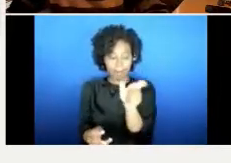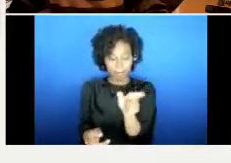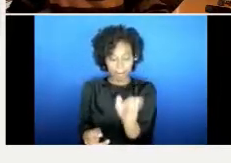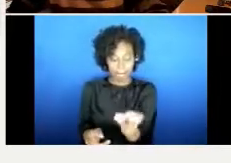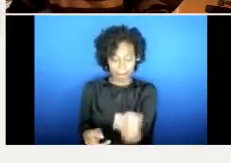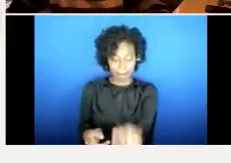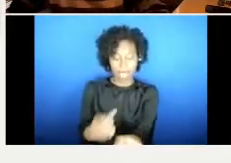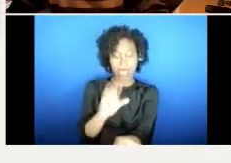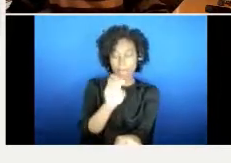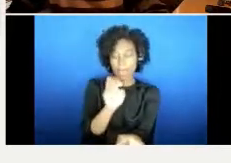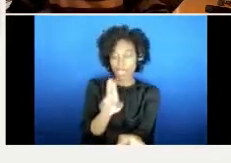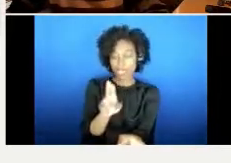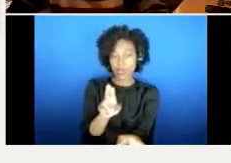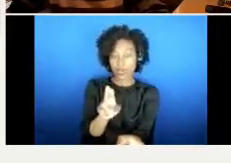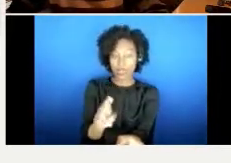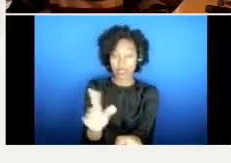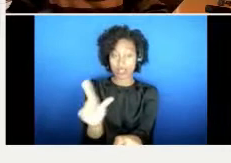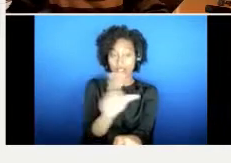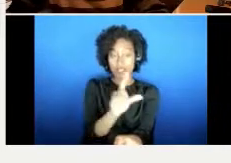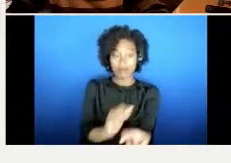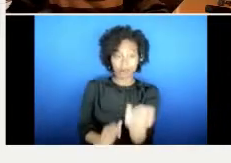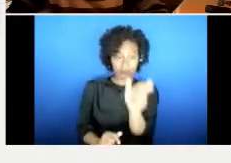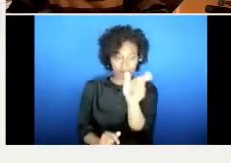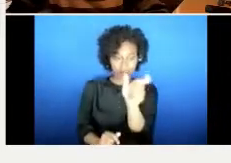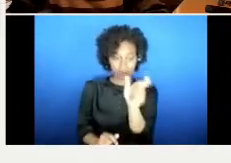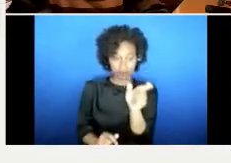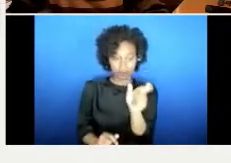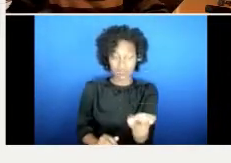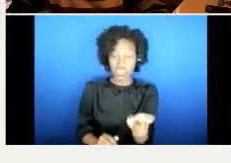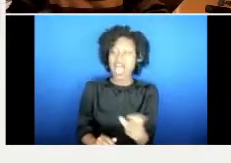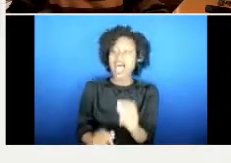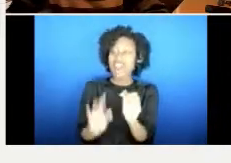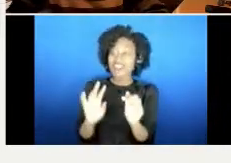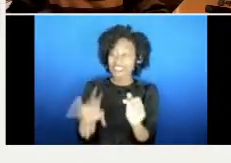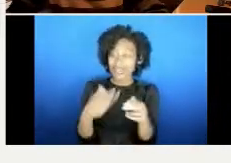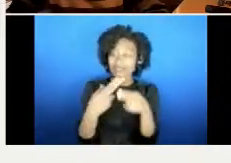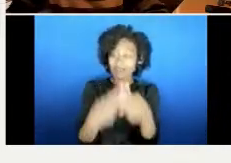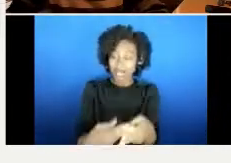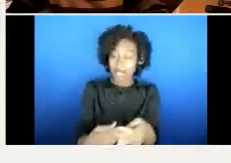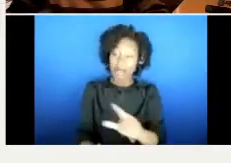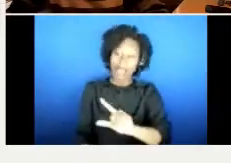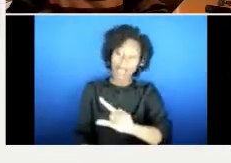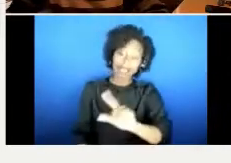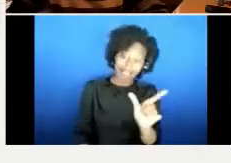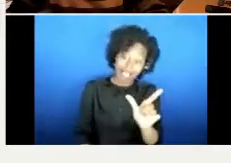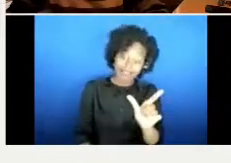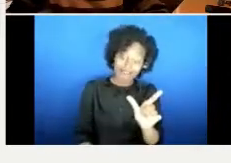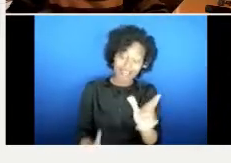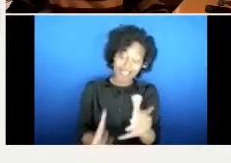It is called left navigation bar. 14:10:26 These are the default menus that